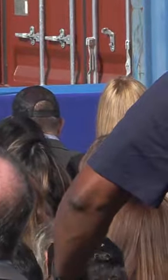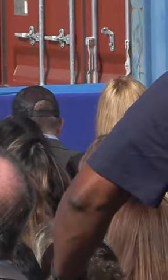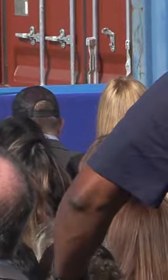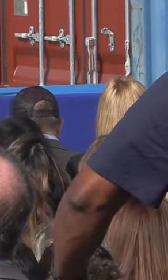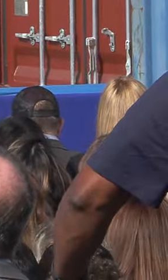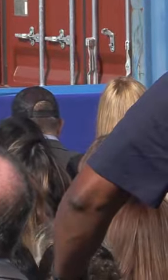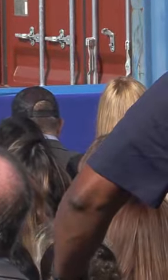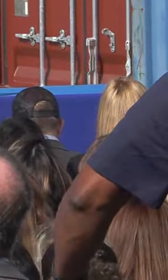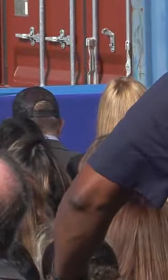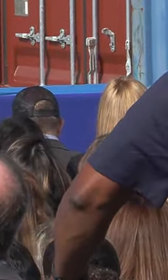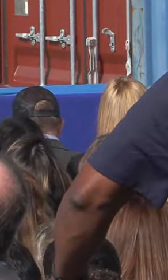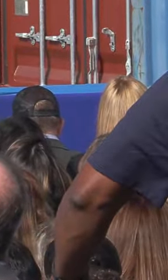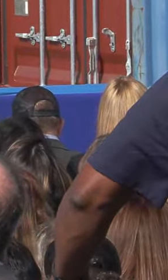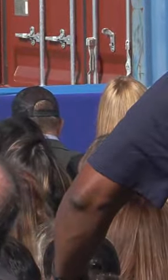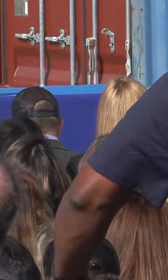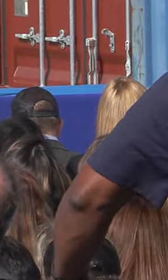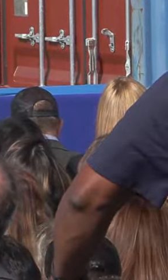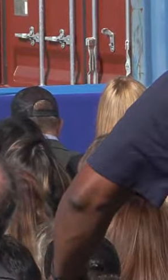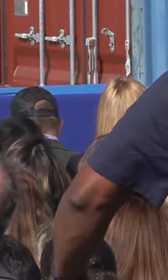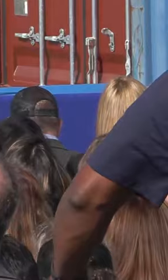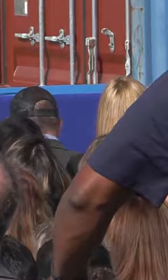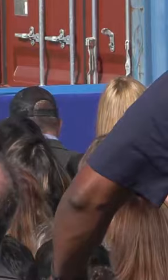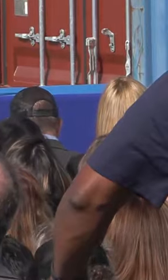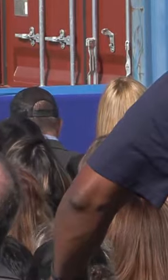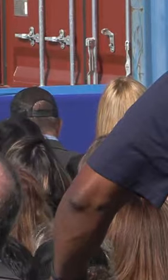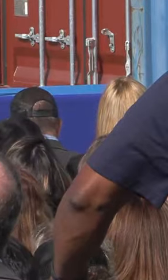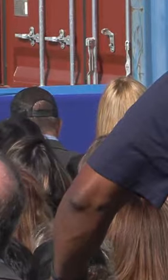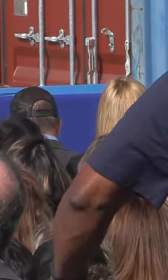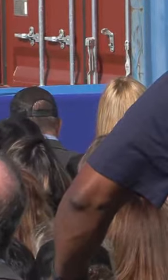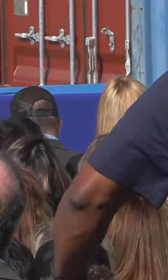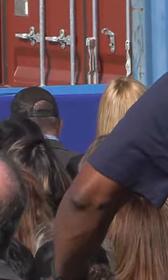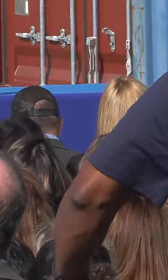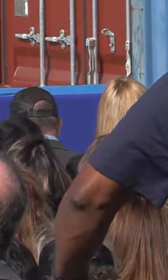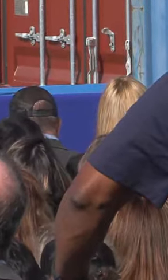As we continue to remember our six neighbors lost to that disaster,